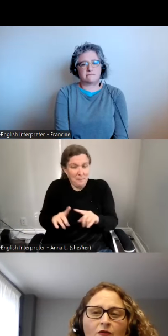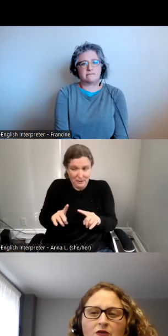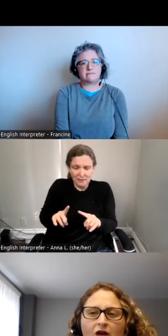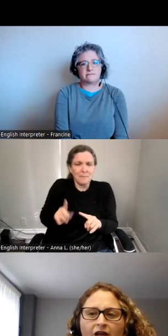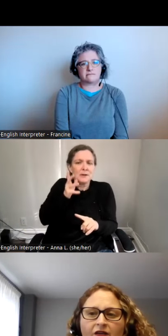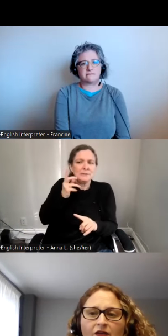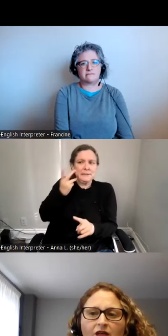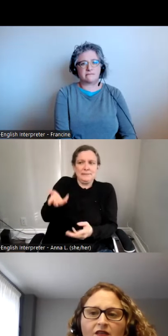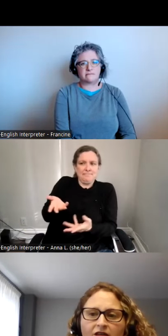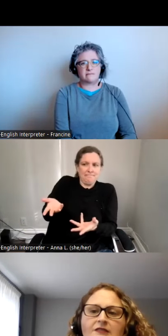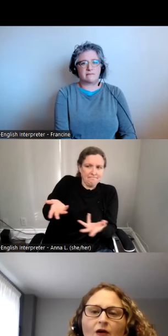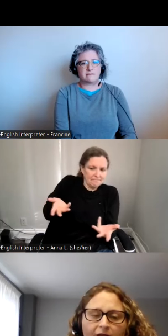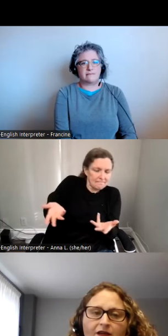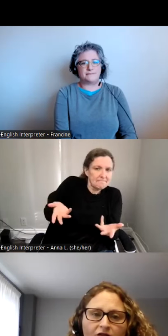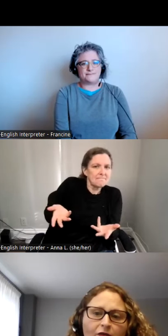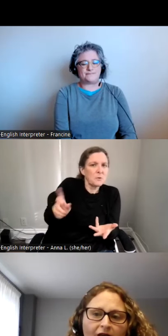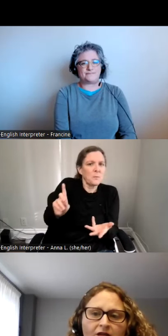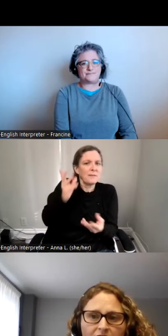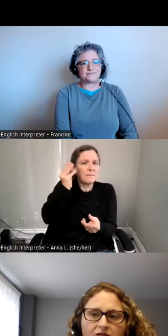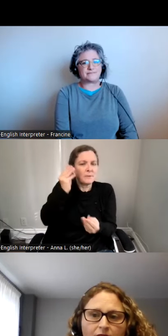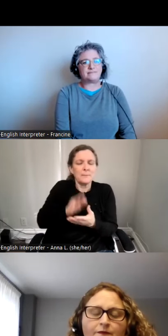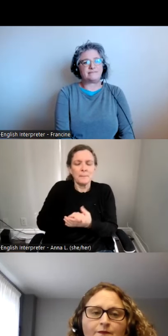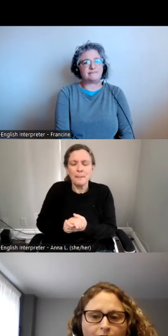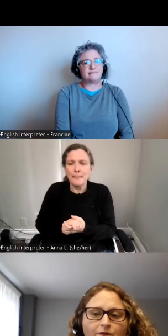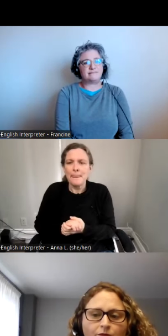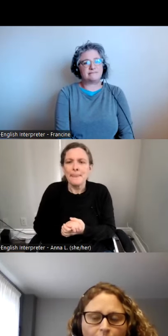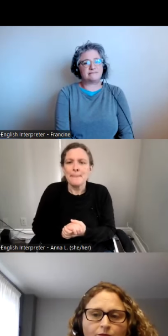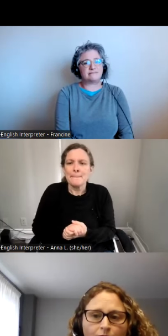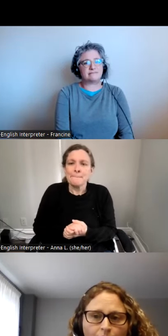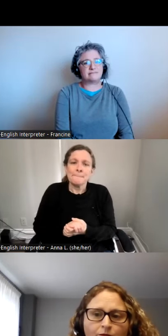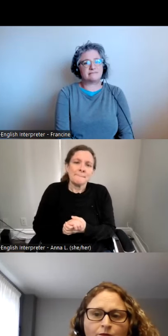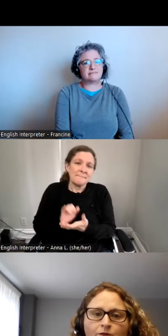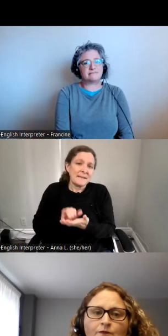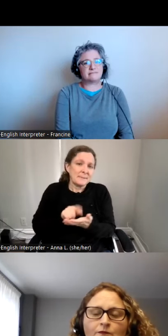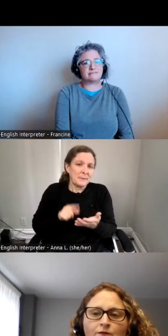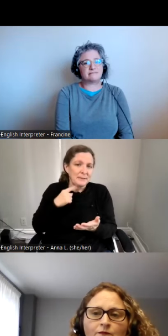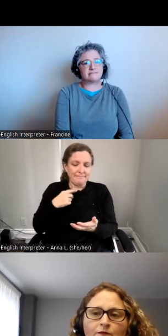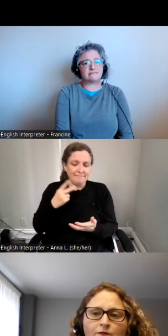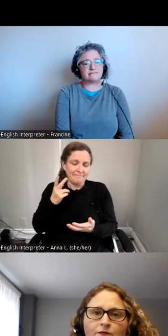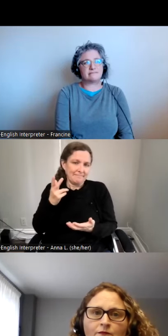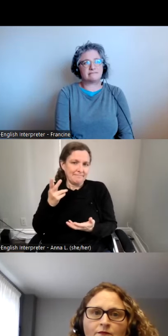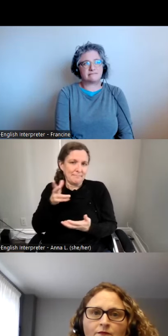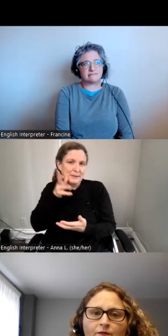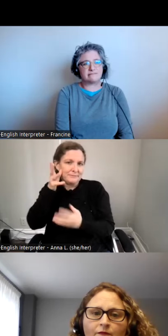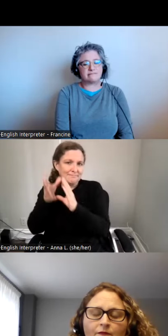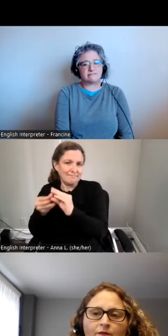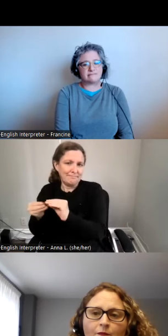unsafe, whereas it's really just to do with the media moving on and covering other topics. So those